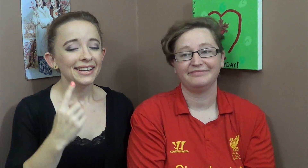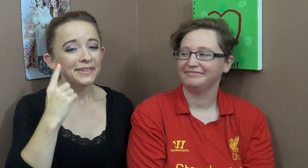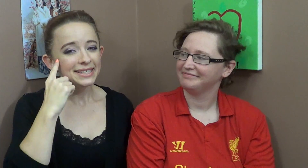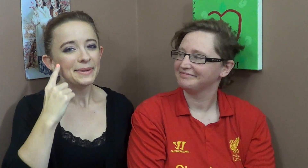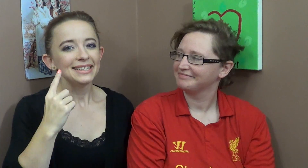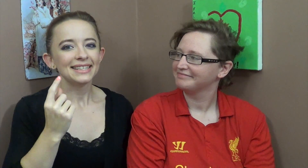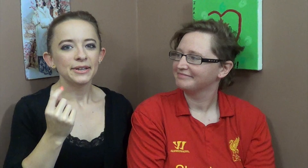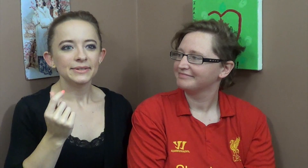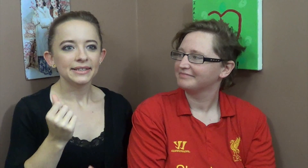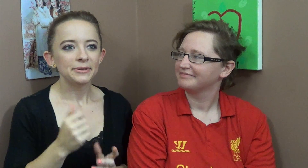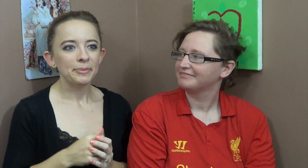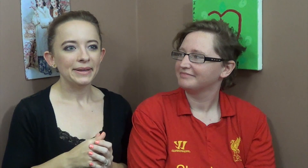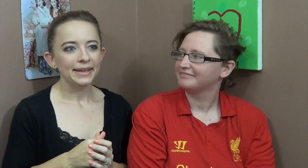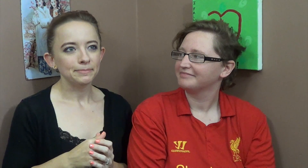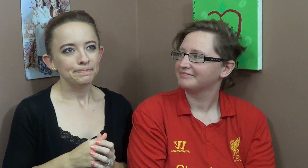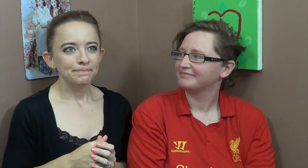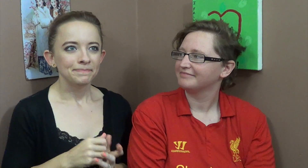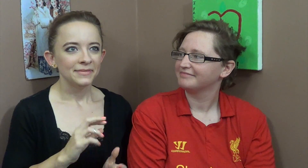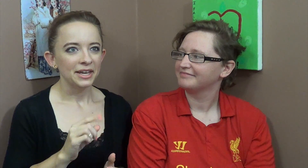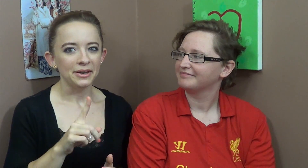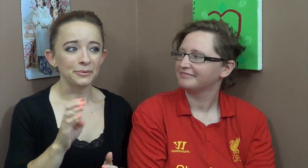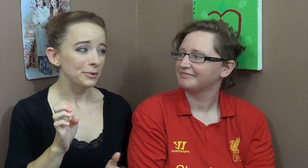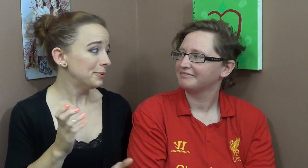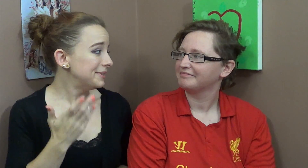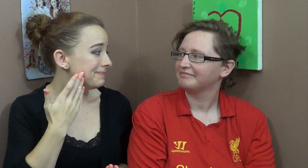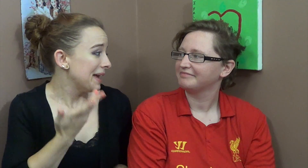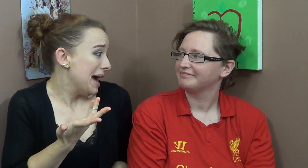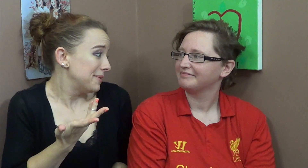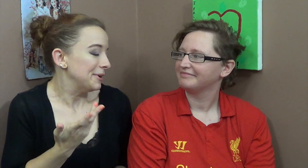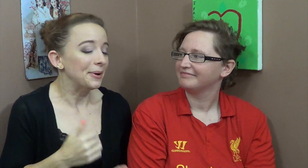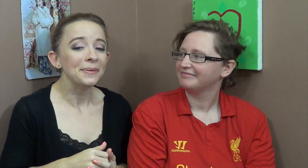now this might sound a little bit uh rude... I don't know